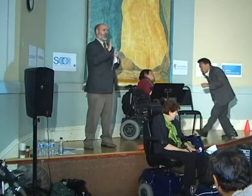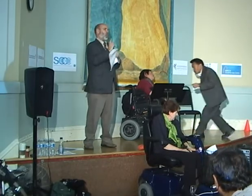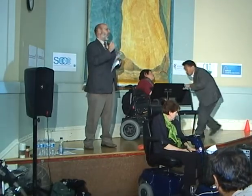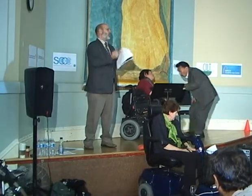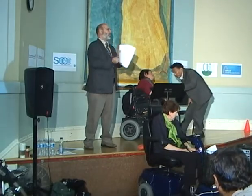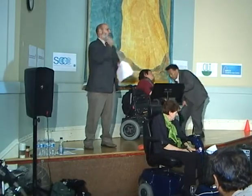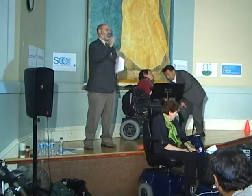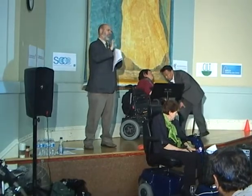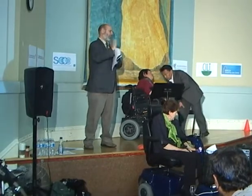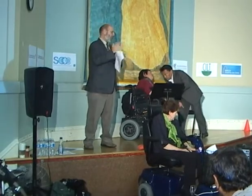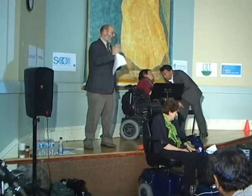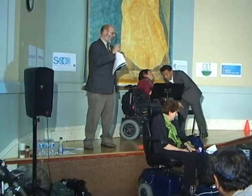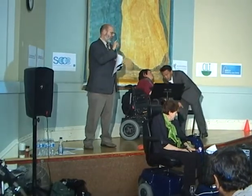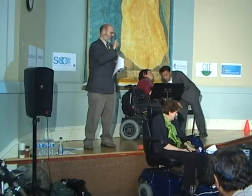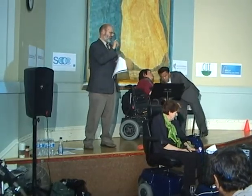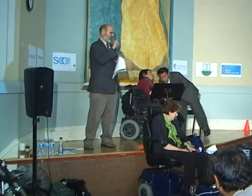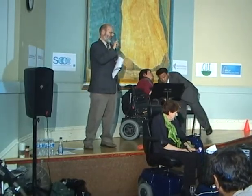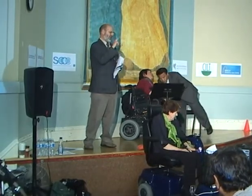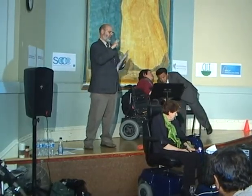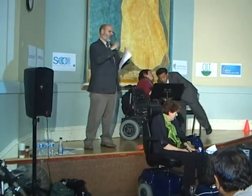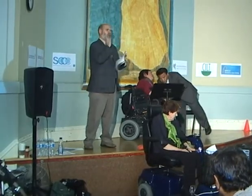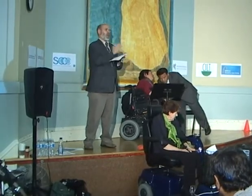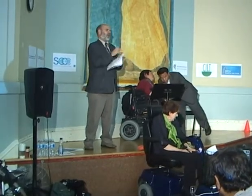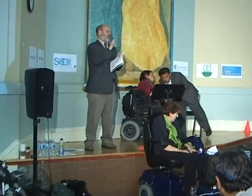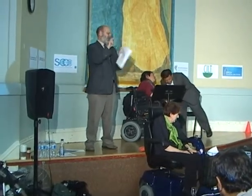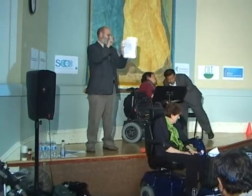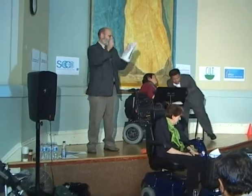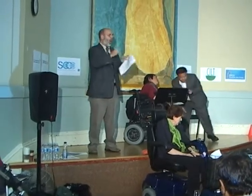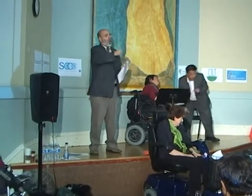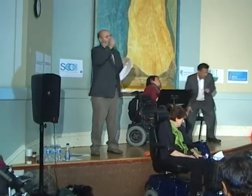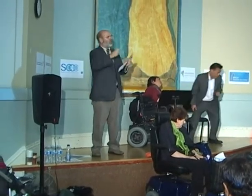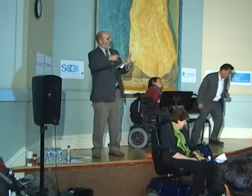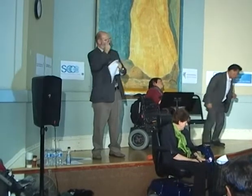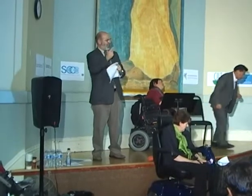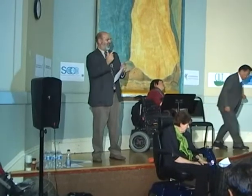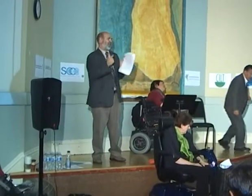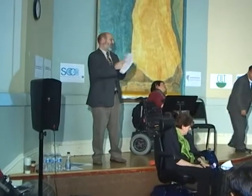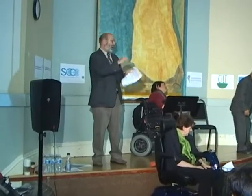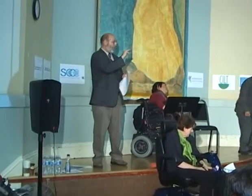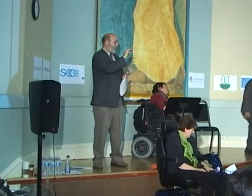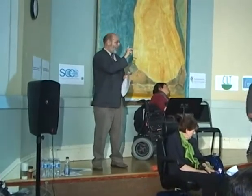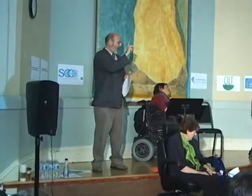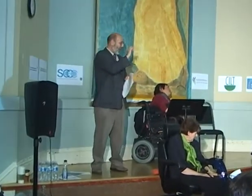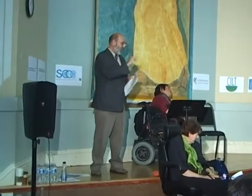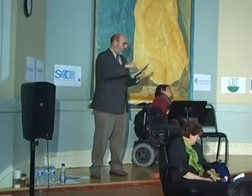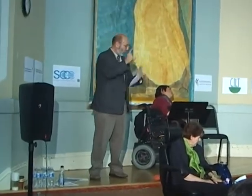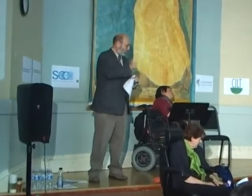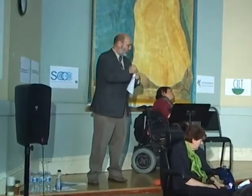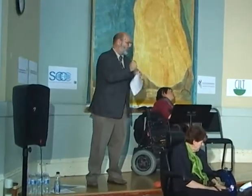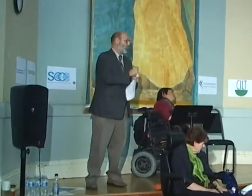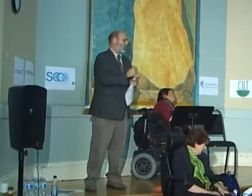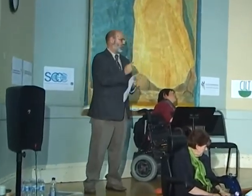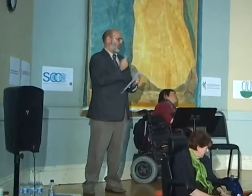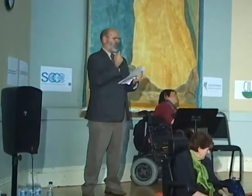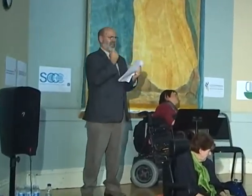around disability issues. She is one of the most popular, ah, people in, ah - in, um, in our community.